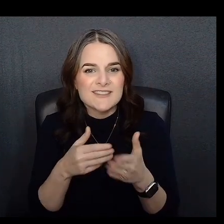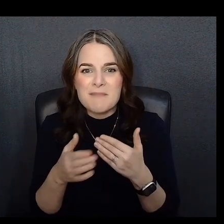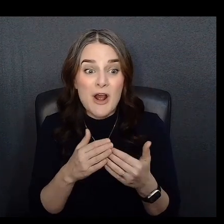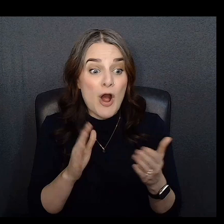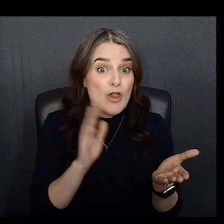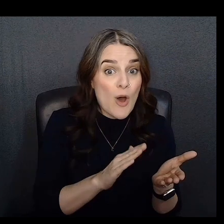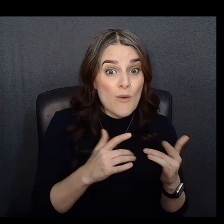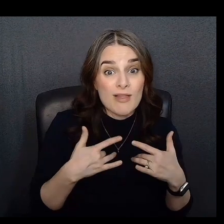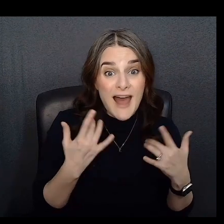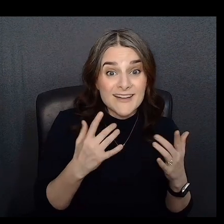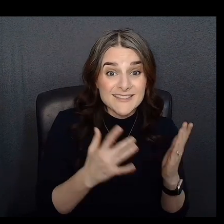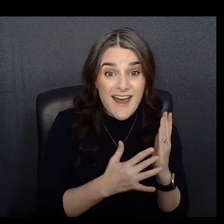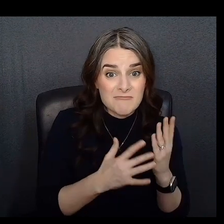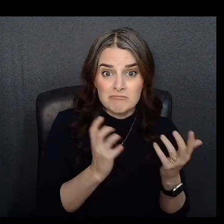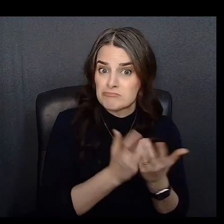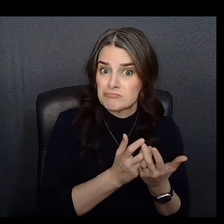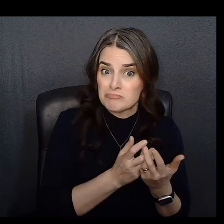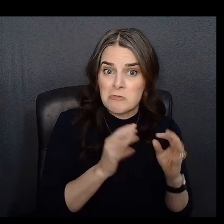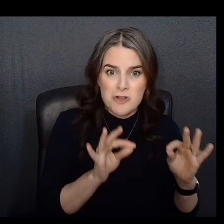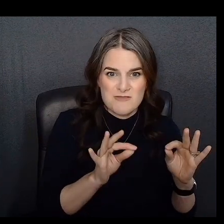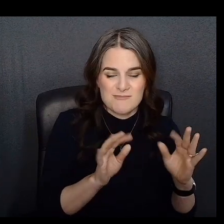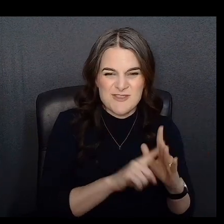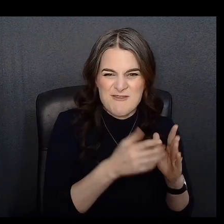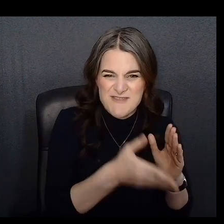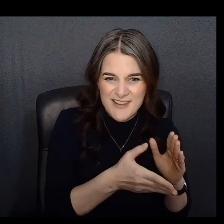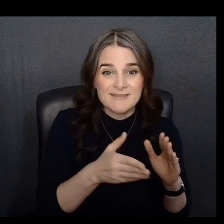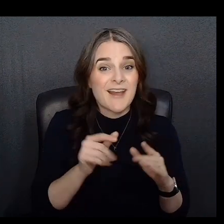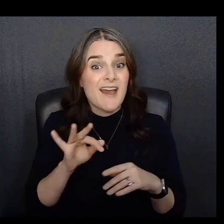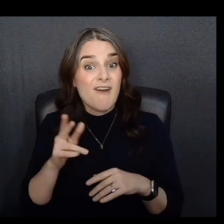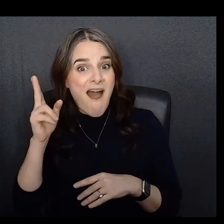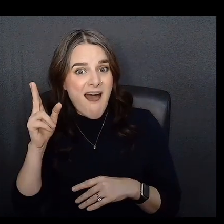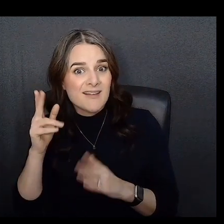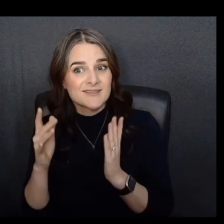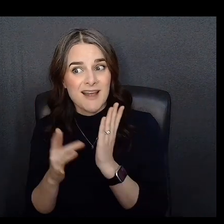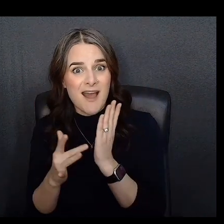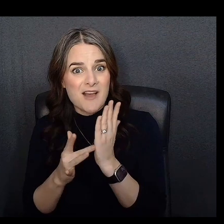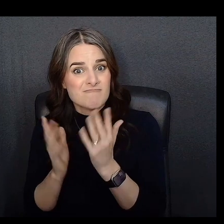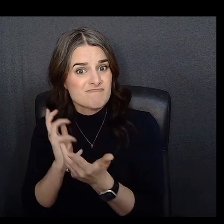system. Just because we call it a high tech device doesn't mean it's inherently better